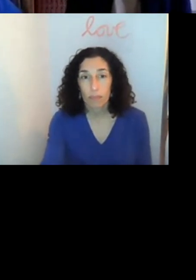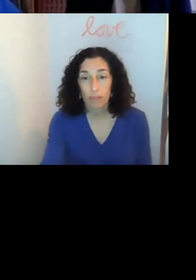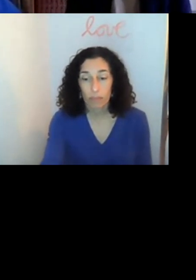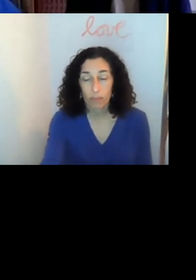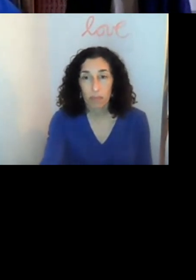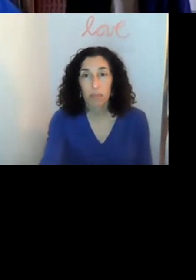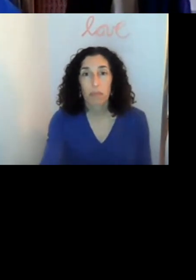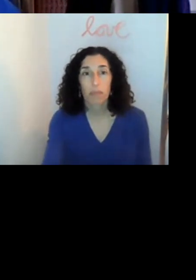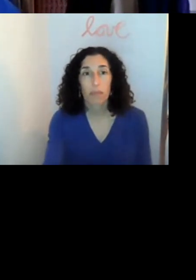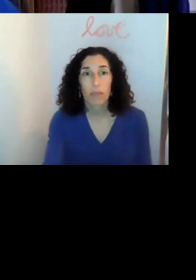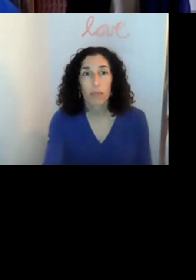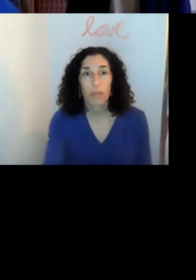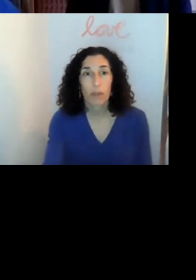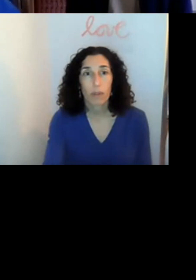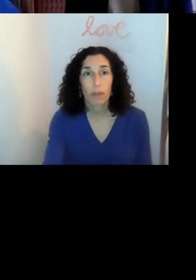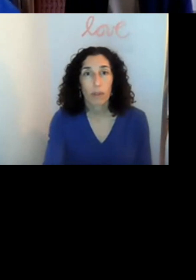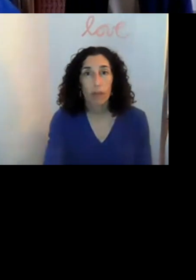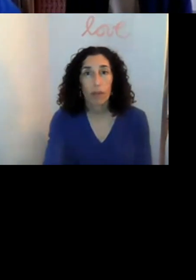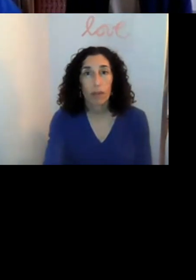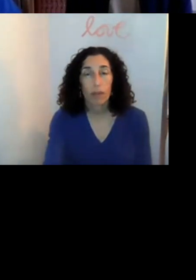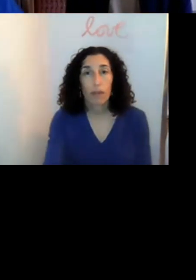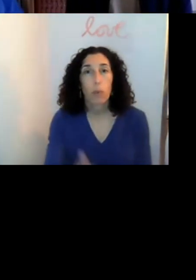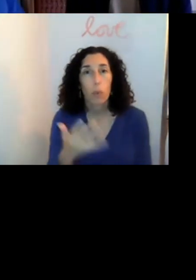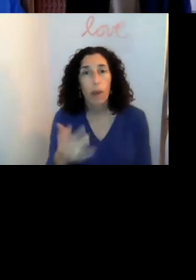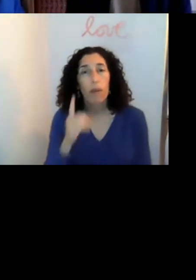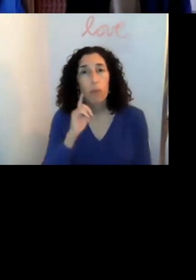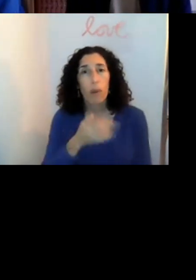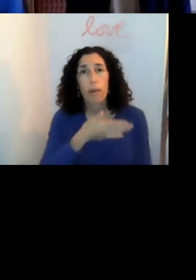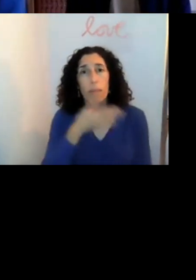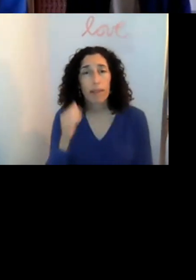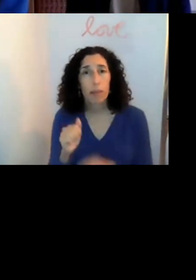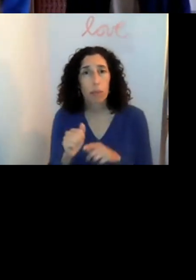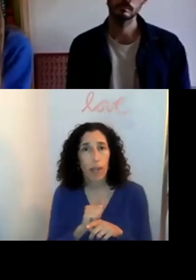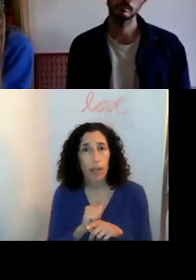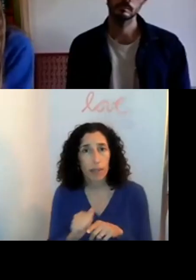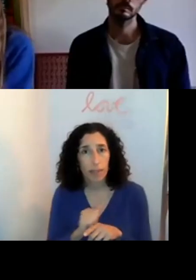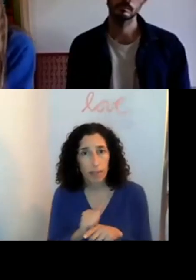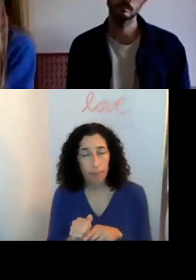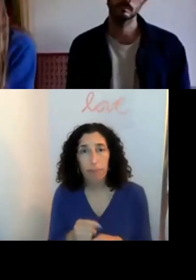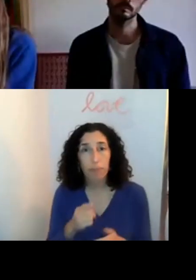a link there to buy the workbook set.If that's something you're interested in. Yeah, Bojana